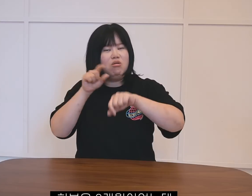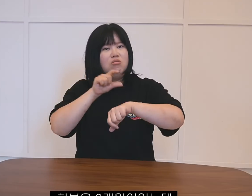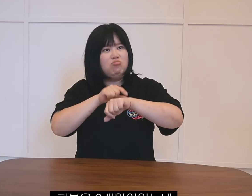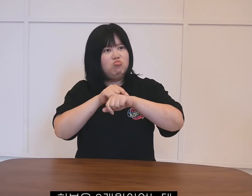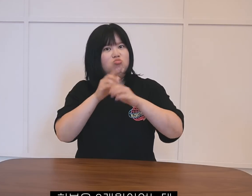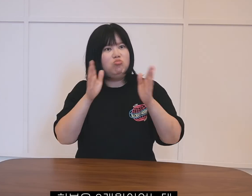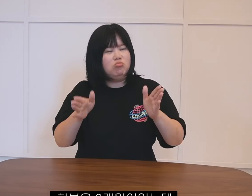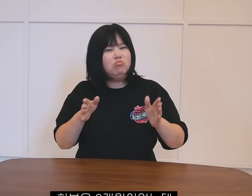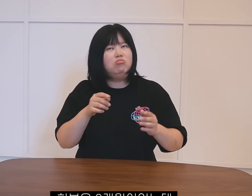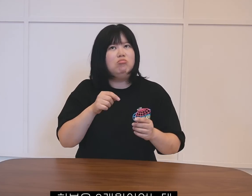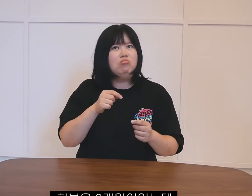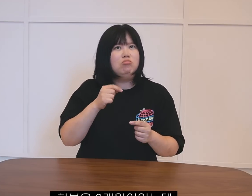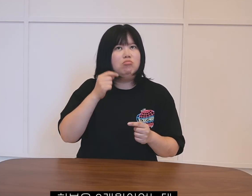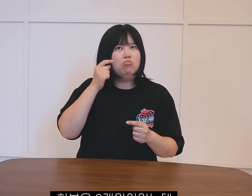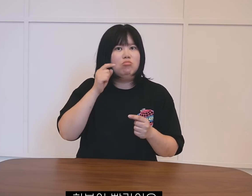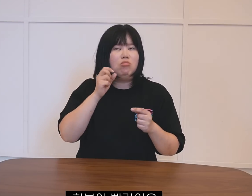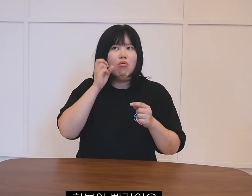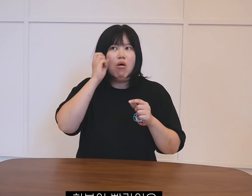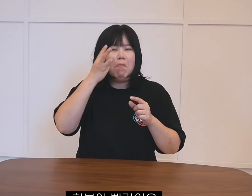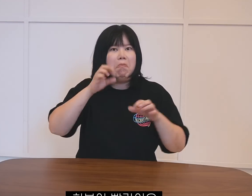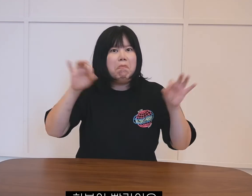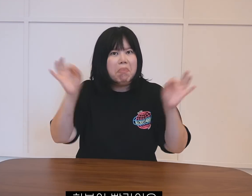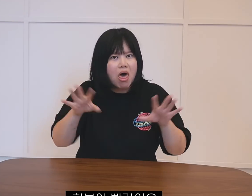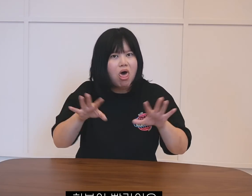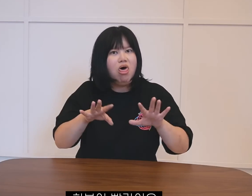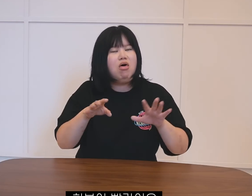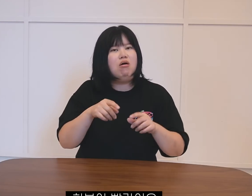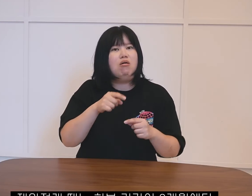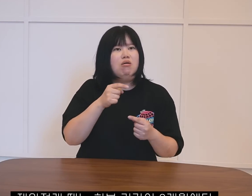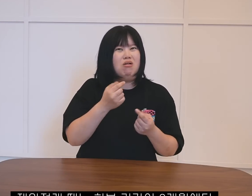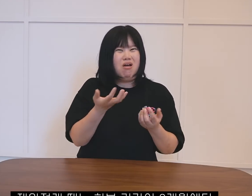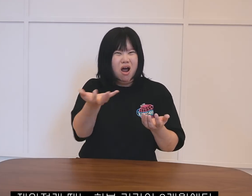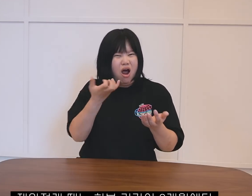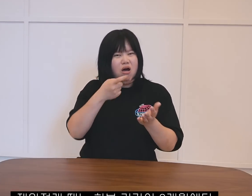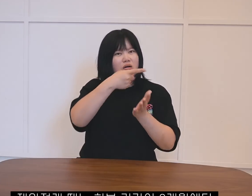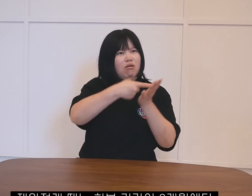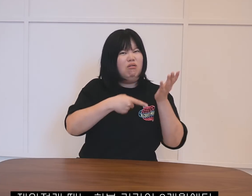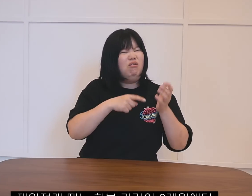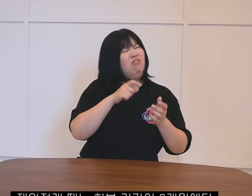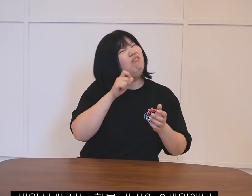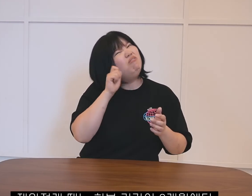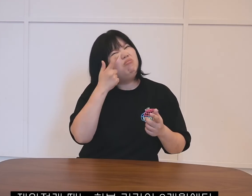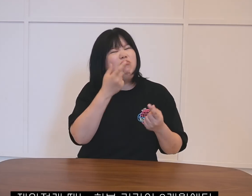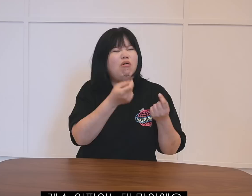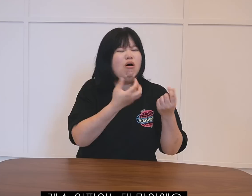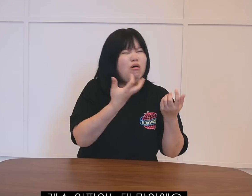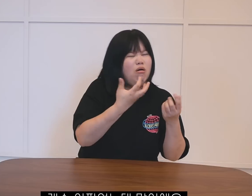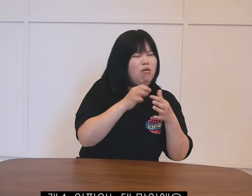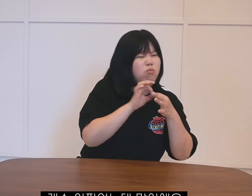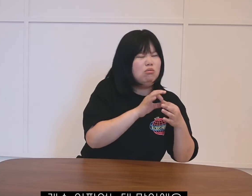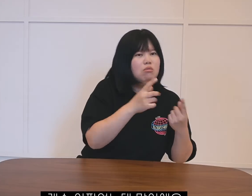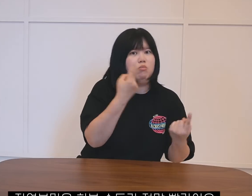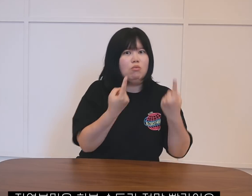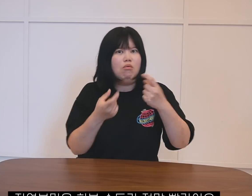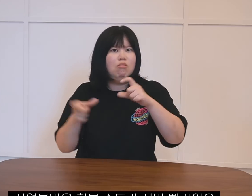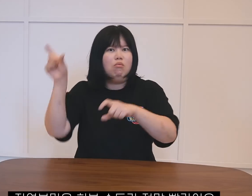The recovery was 3 months, but the recovery was quick. I had a caesarean section and the recovery period was 6 months and I was still in pain.